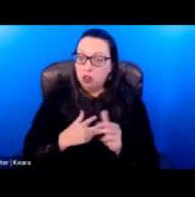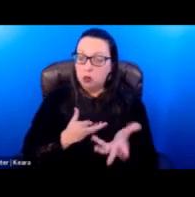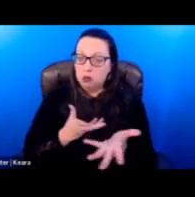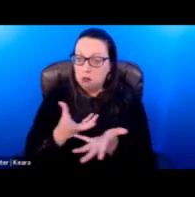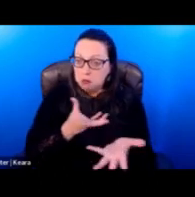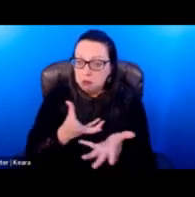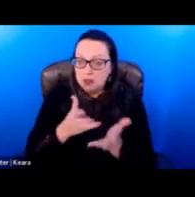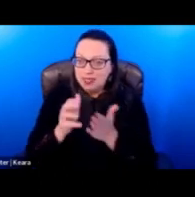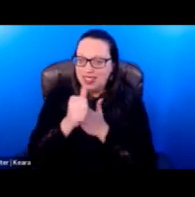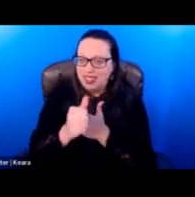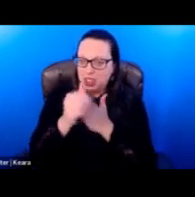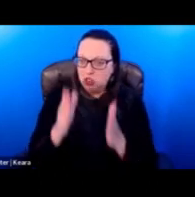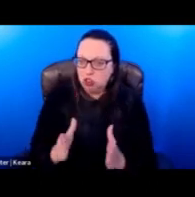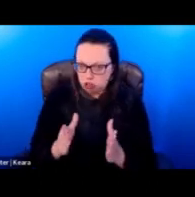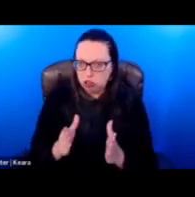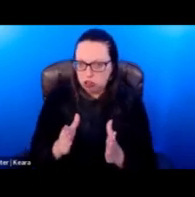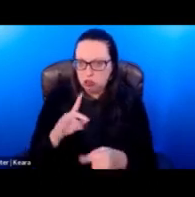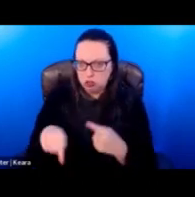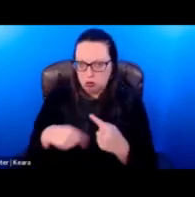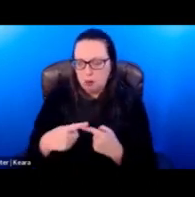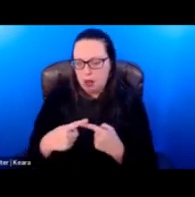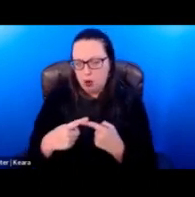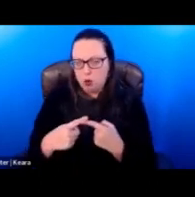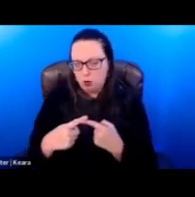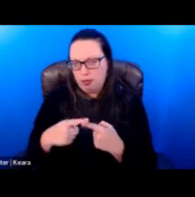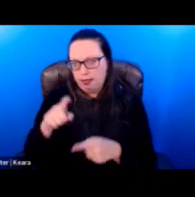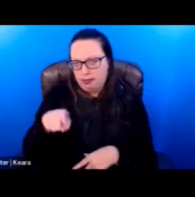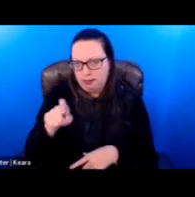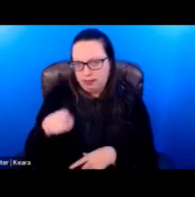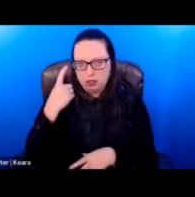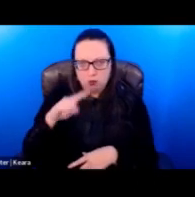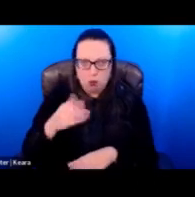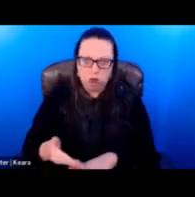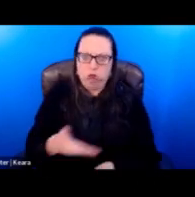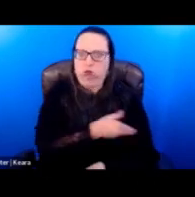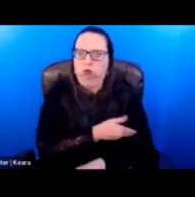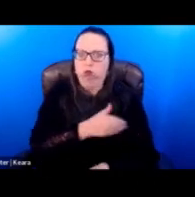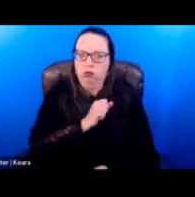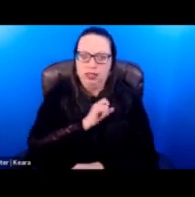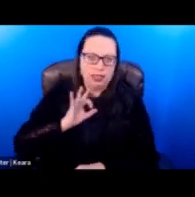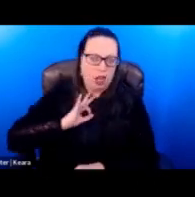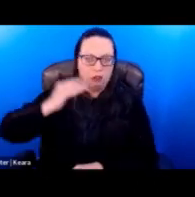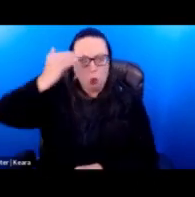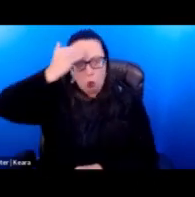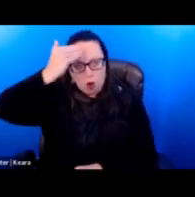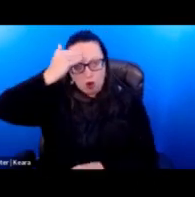leadership regarding the the need to increase their staff awareness and competence for